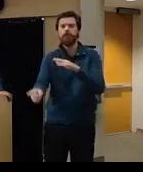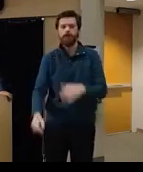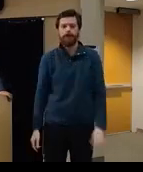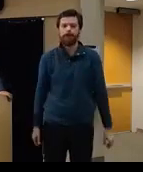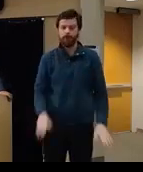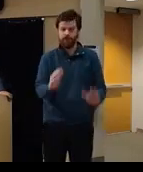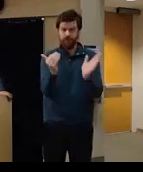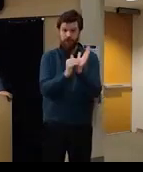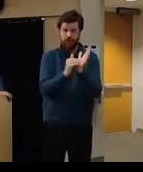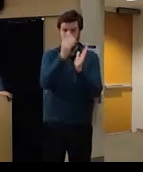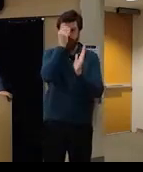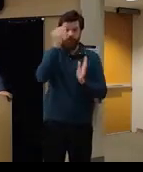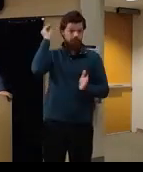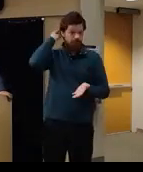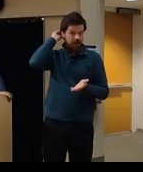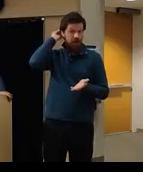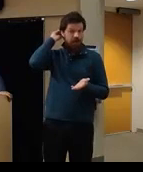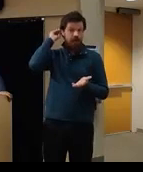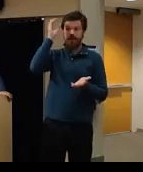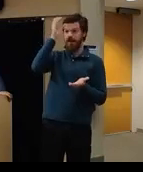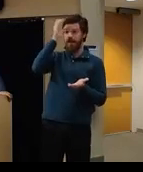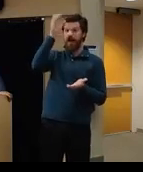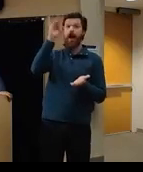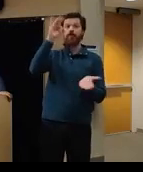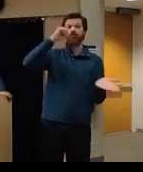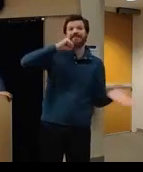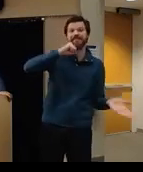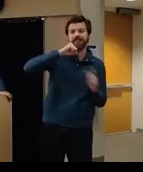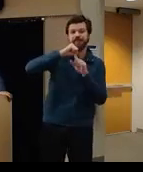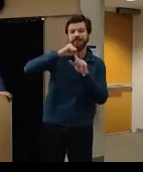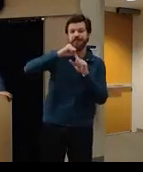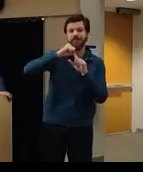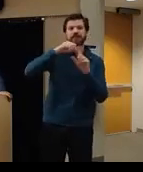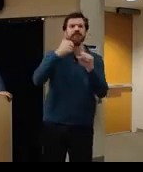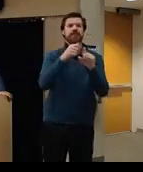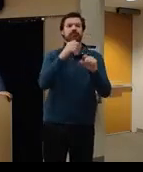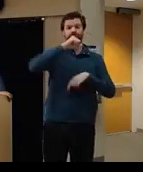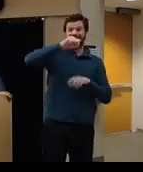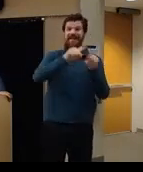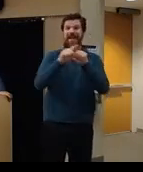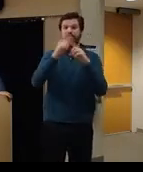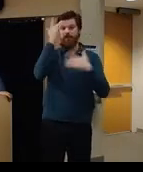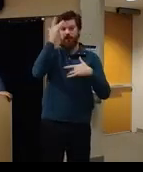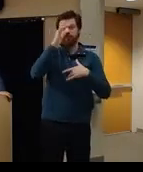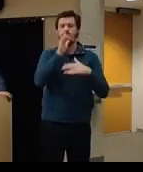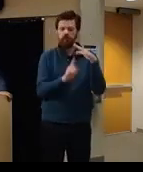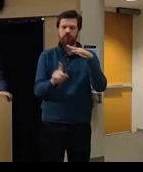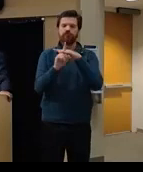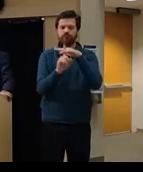mind this this concept of resistance as pathology will continue to raise his head even till today